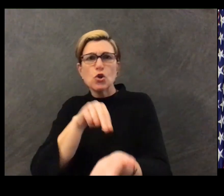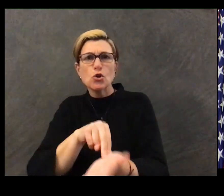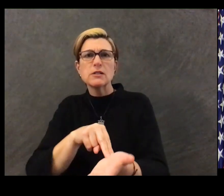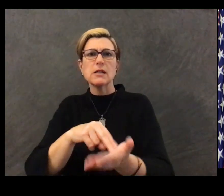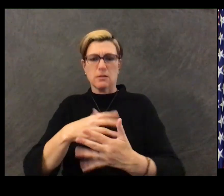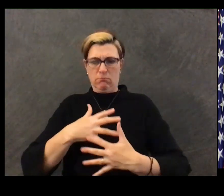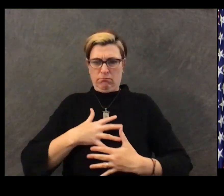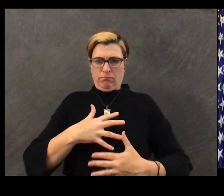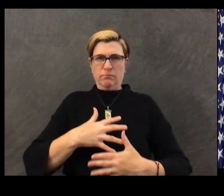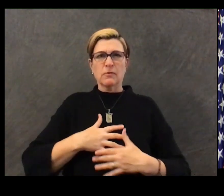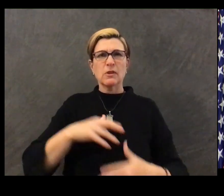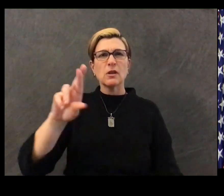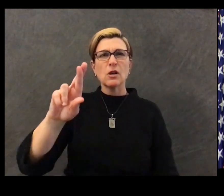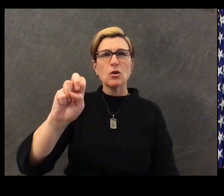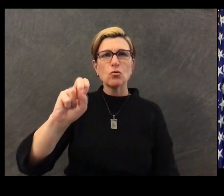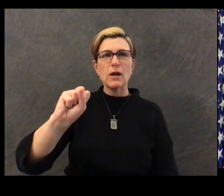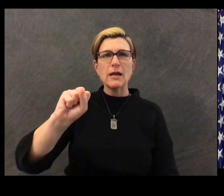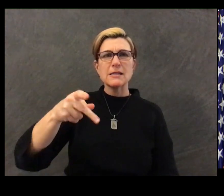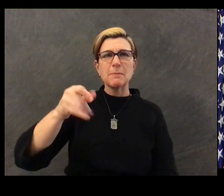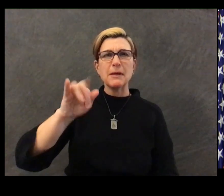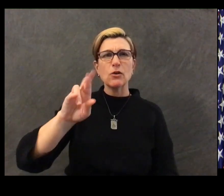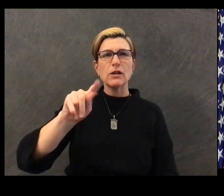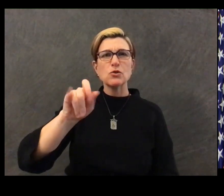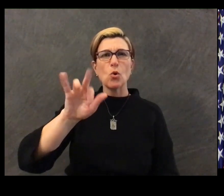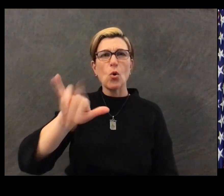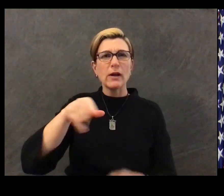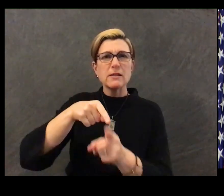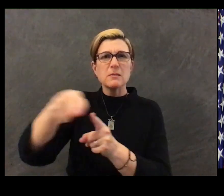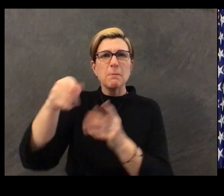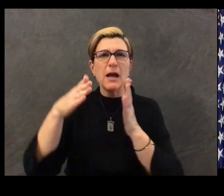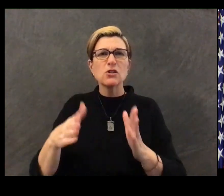professionals it was an incredible thing but they all everybody that saw them